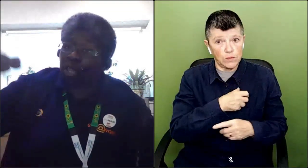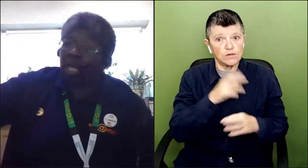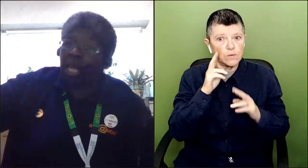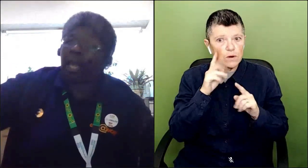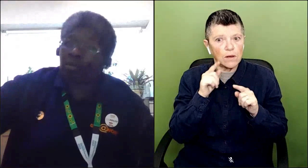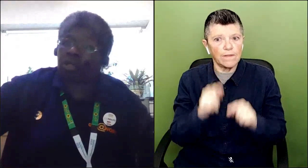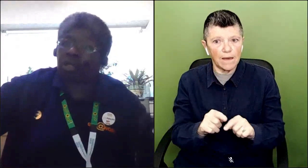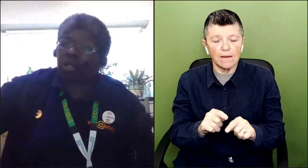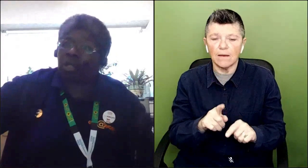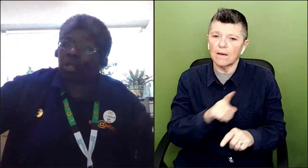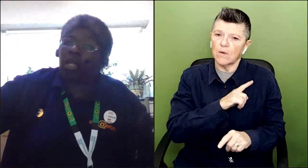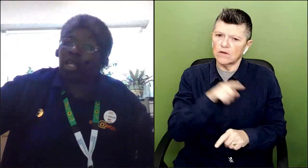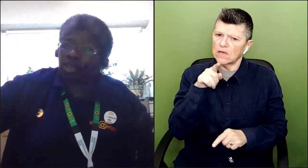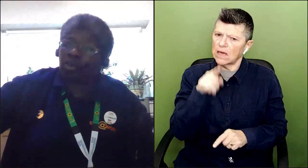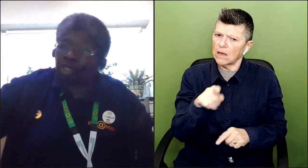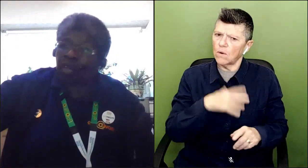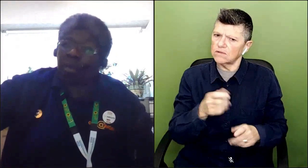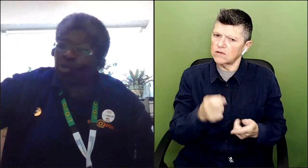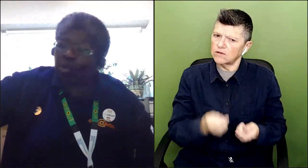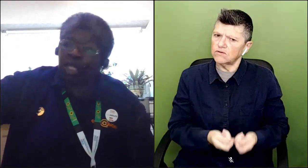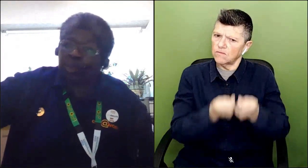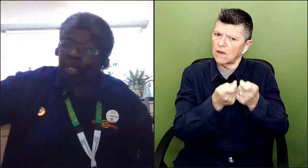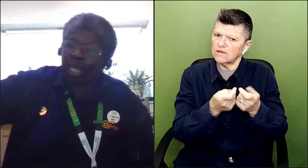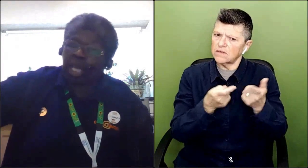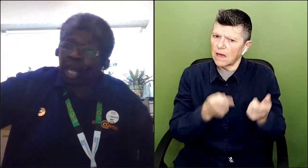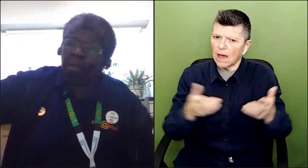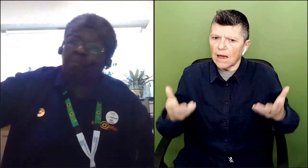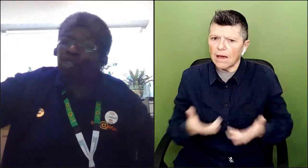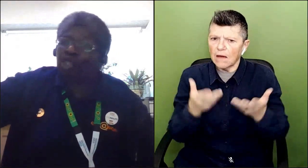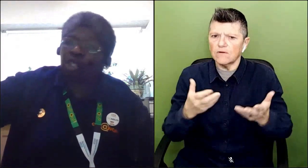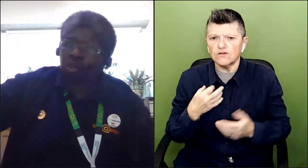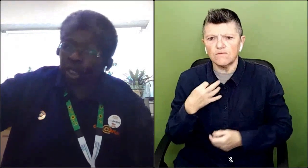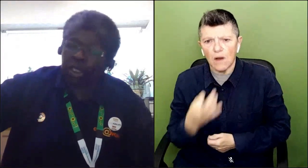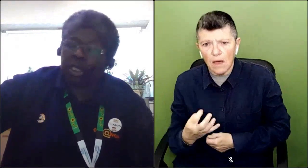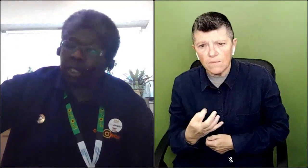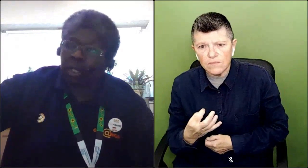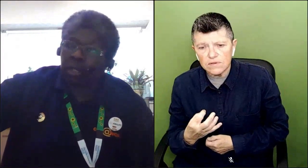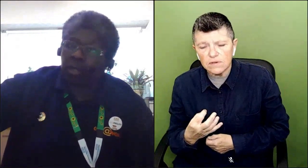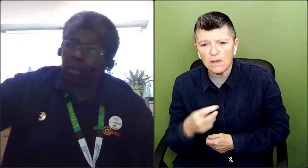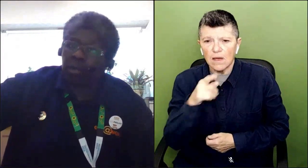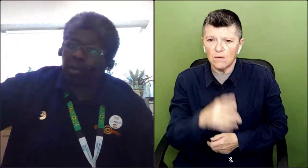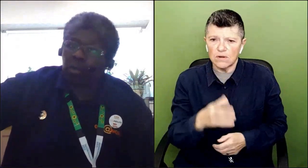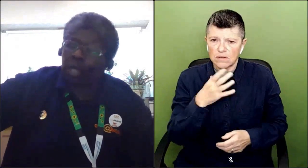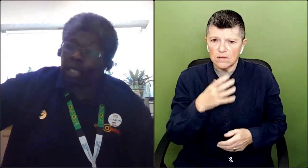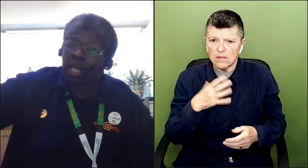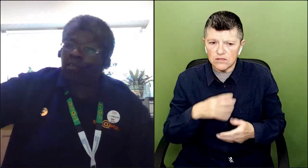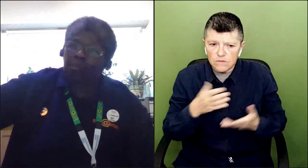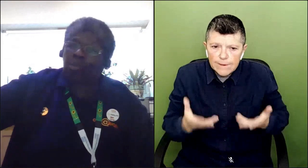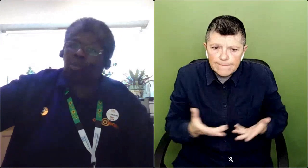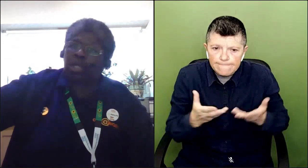that out and encourage our reps we need to be getting our members to use it with our